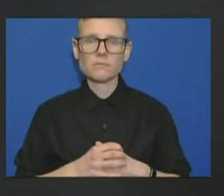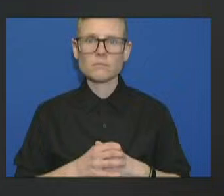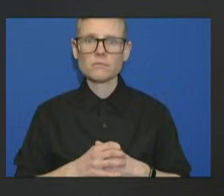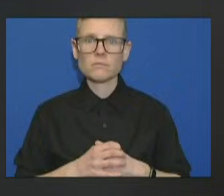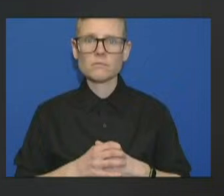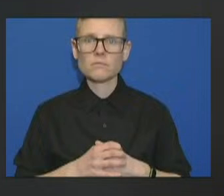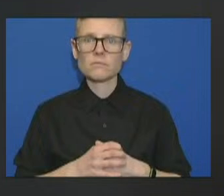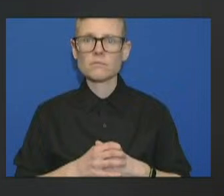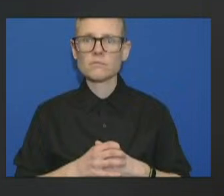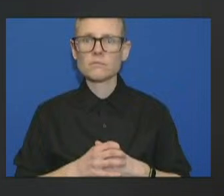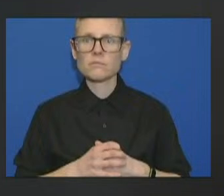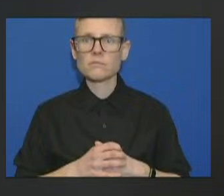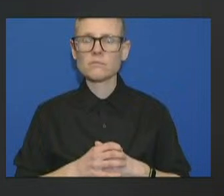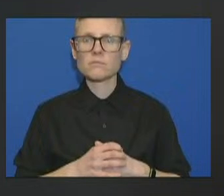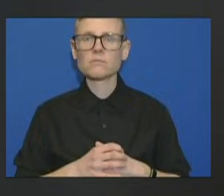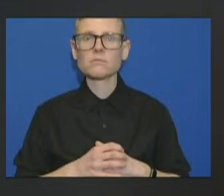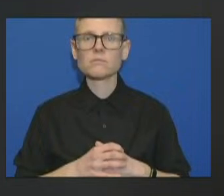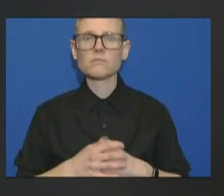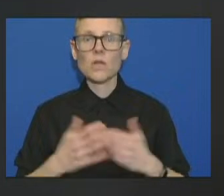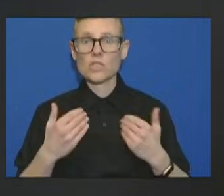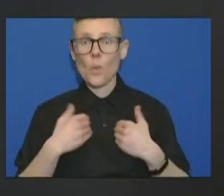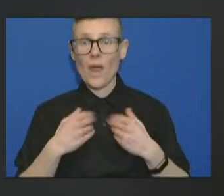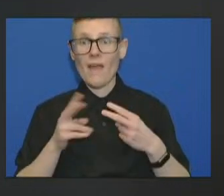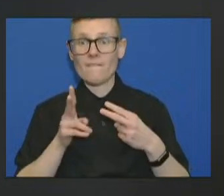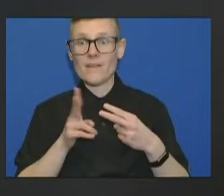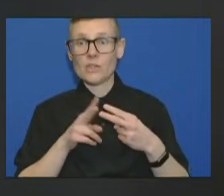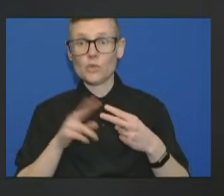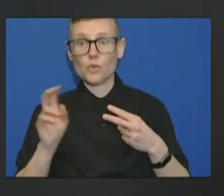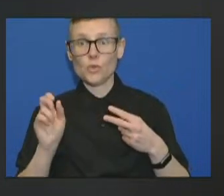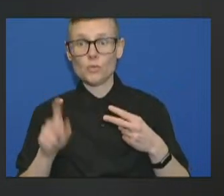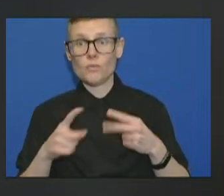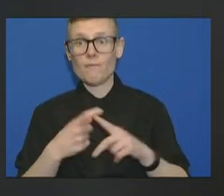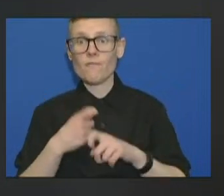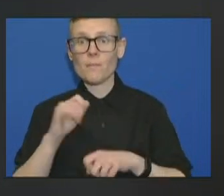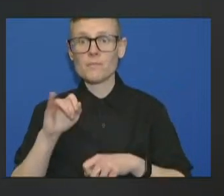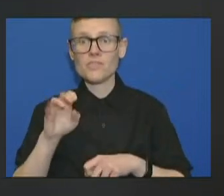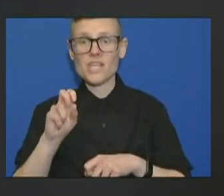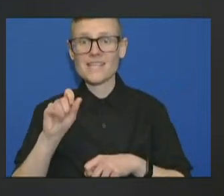we're following the guidelines